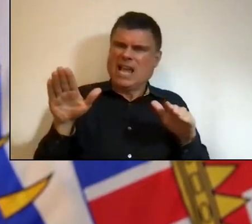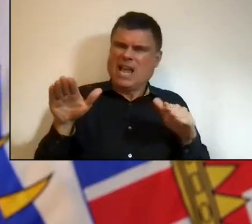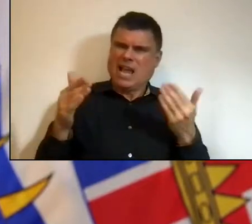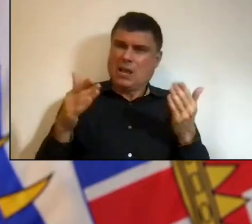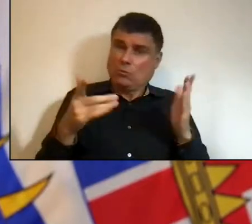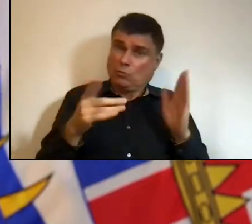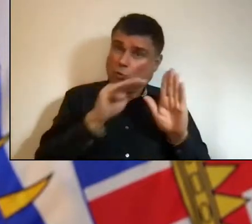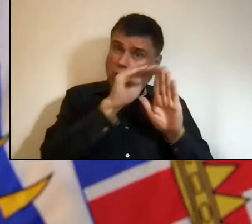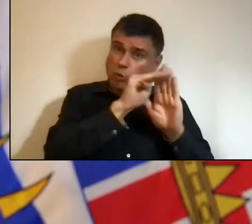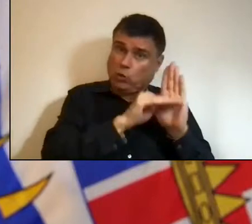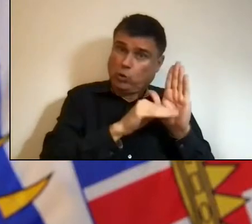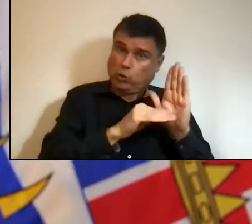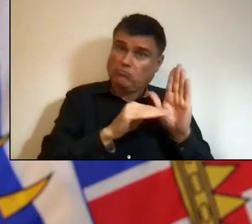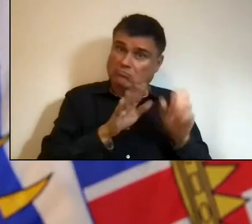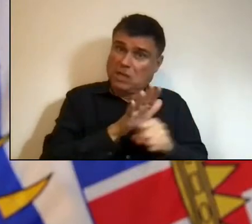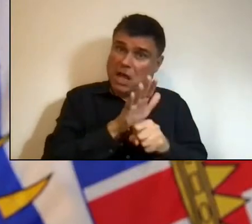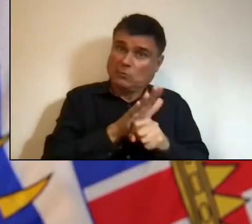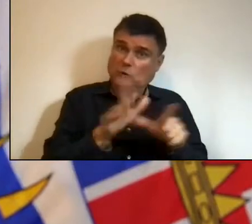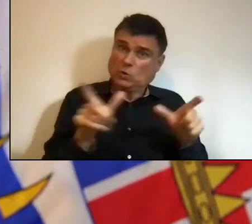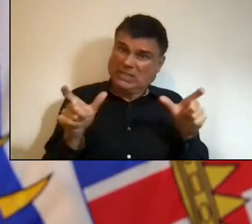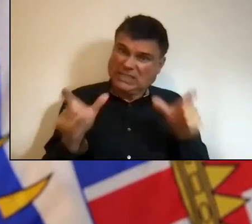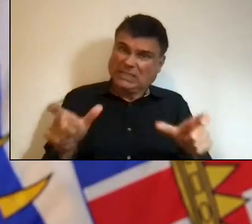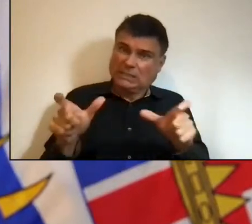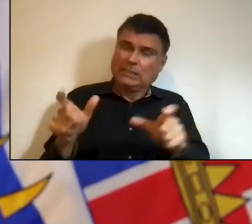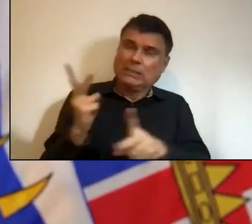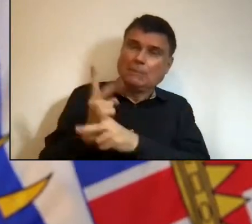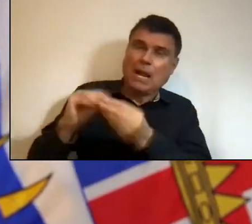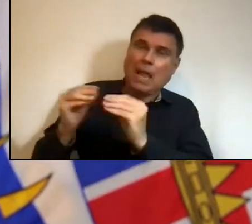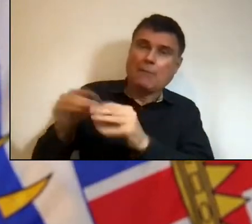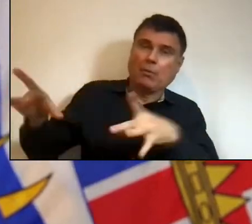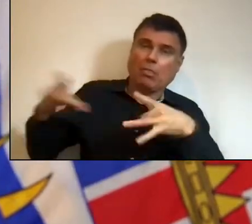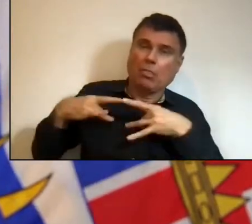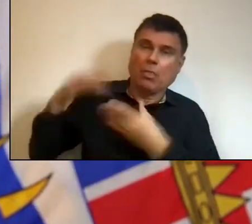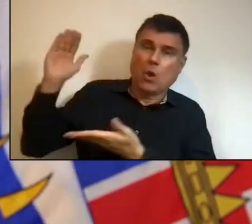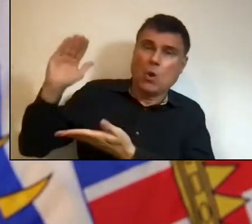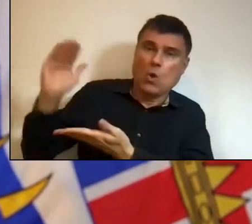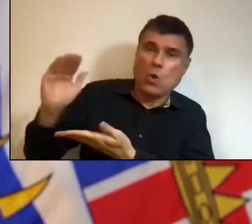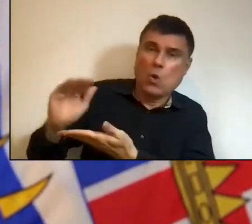before. Well, I can tell you